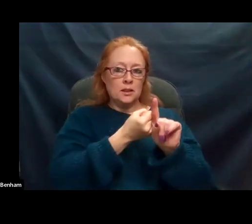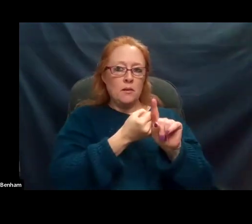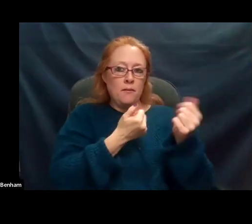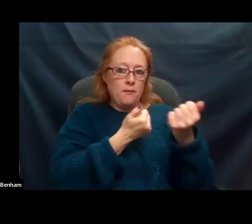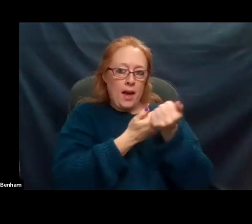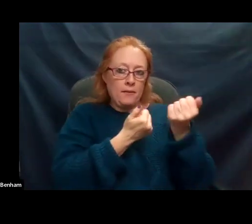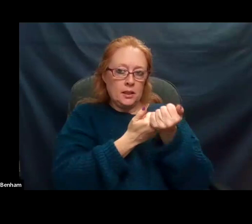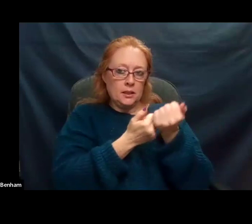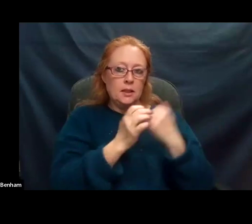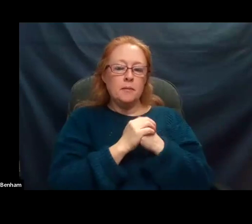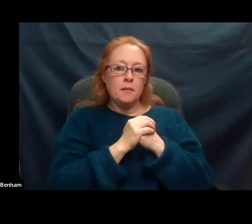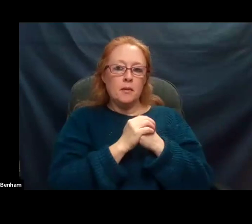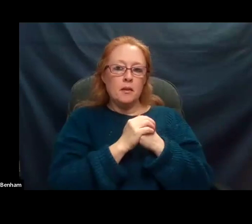This ills Chelsea.